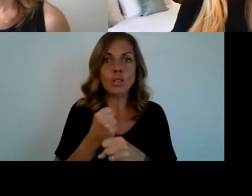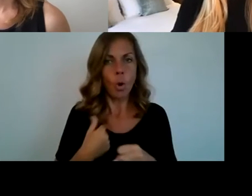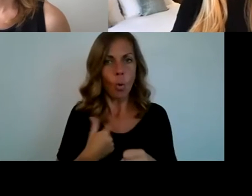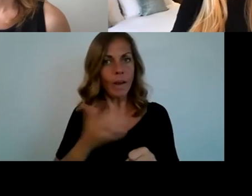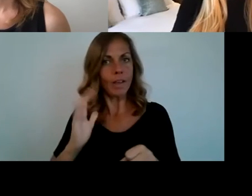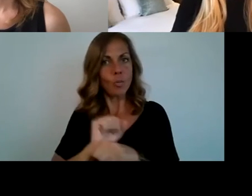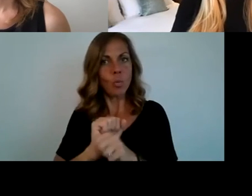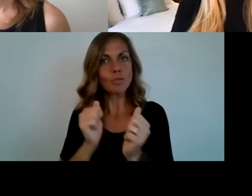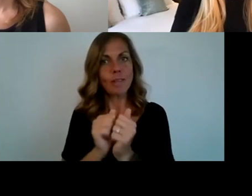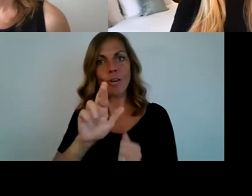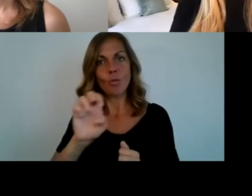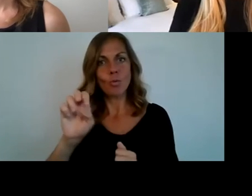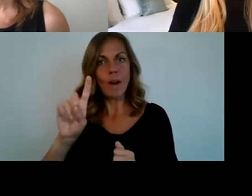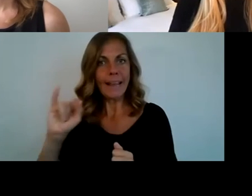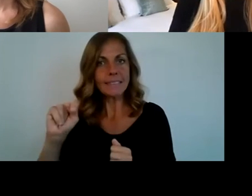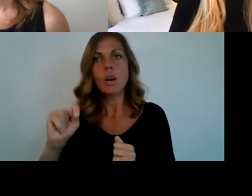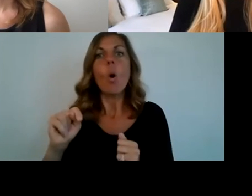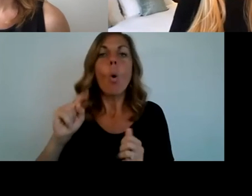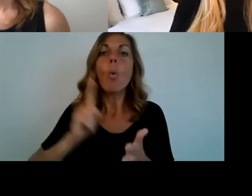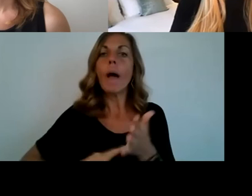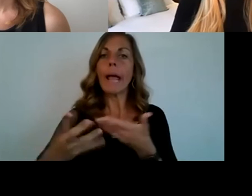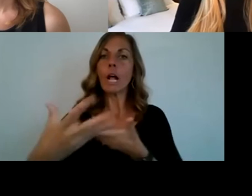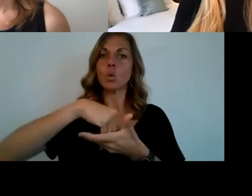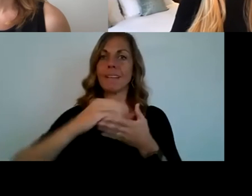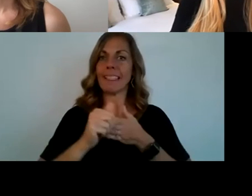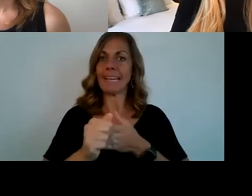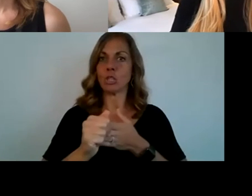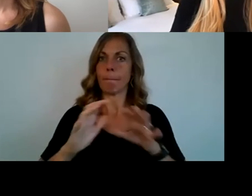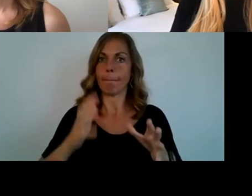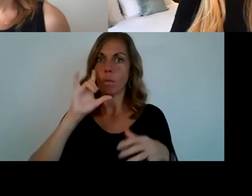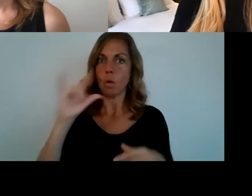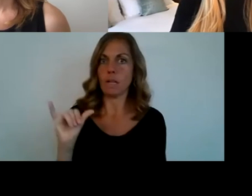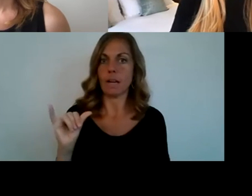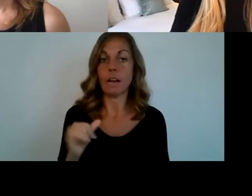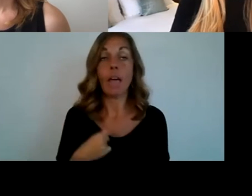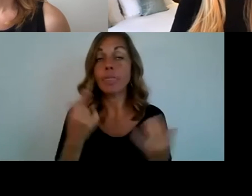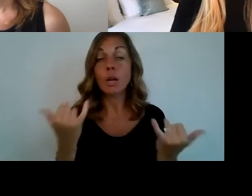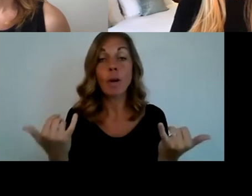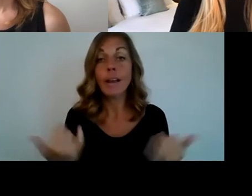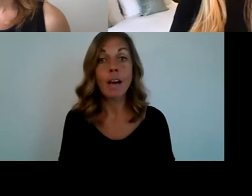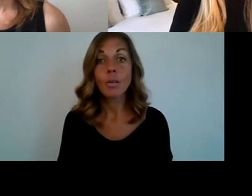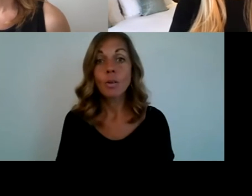leadership looks like. And I think at this moment, you hear the line, we're all in the